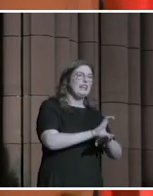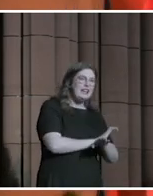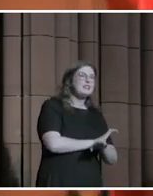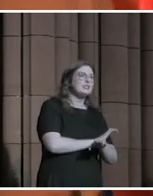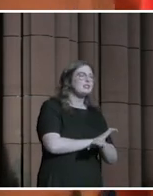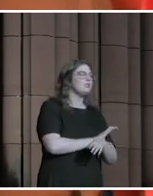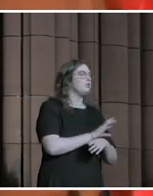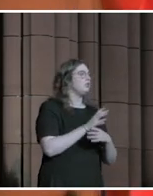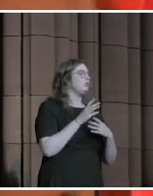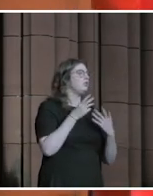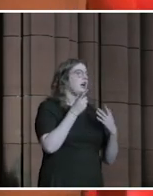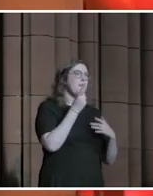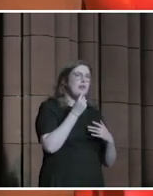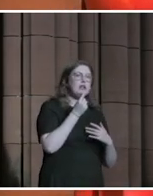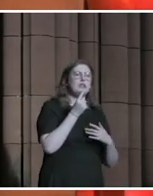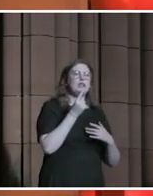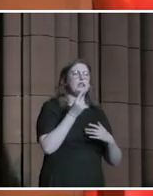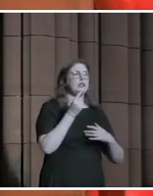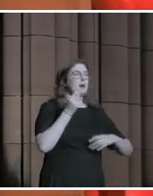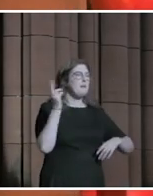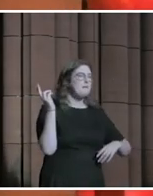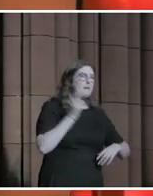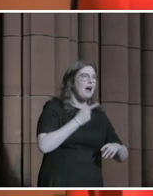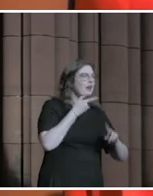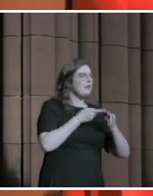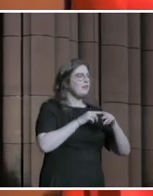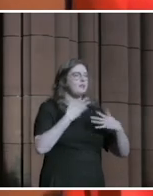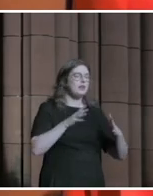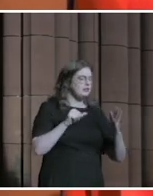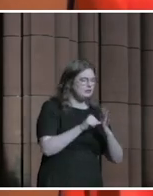the capacity to recover quickly from difficulties.